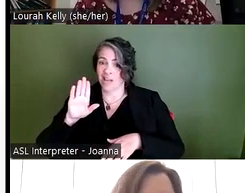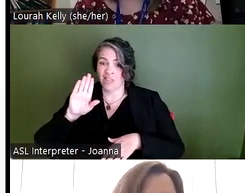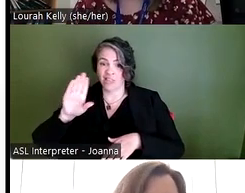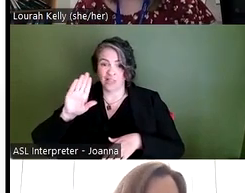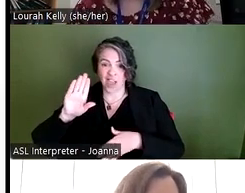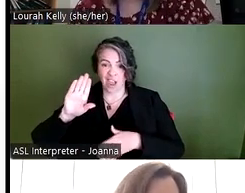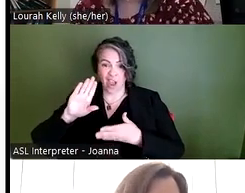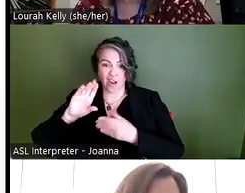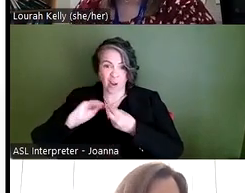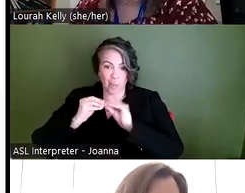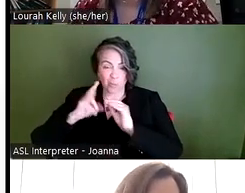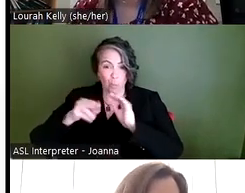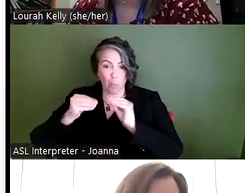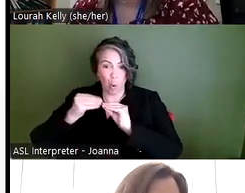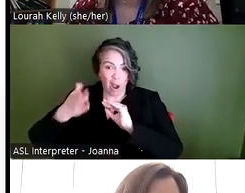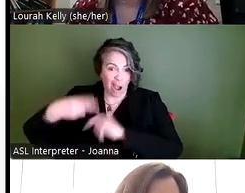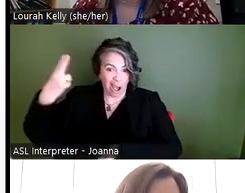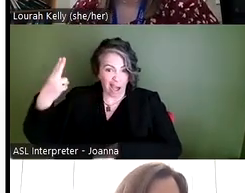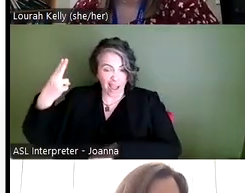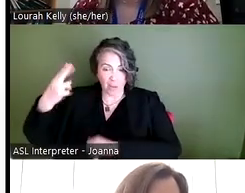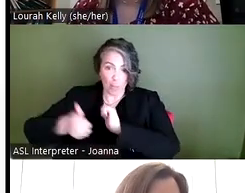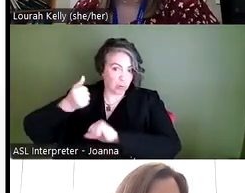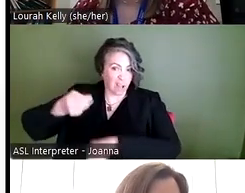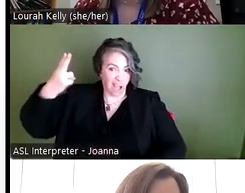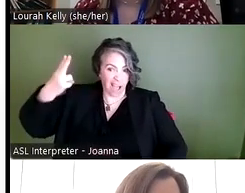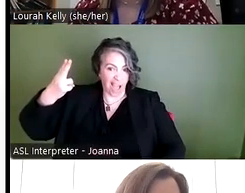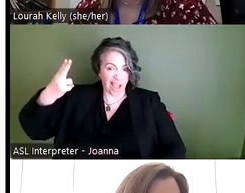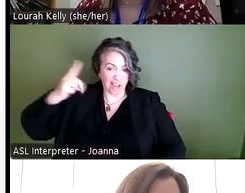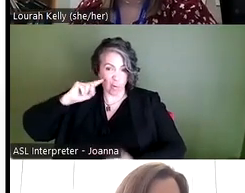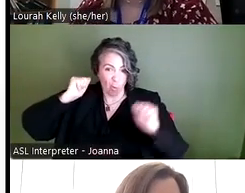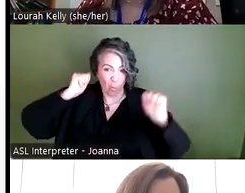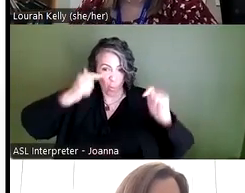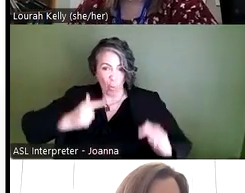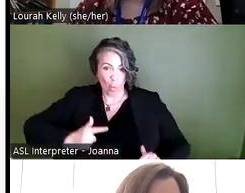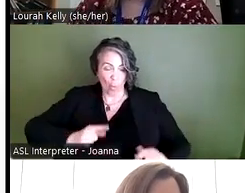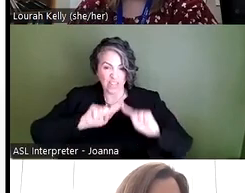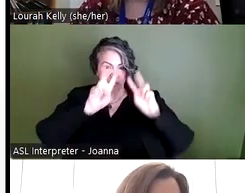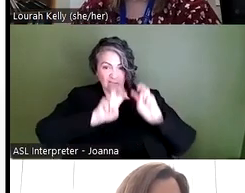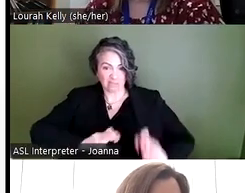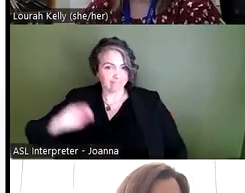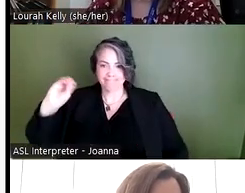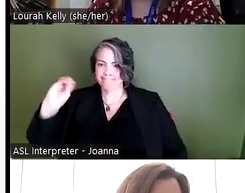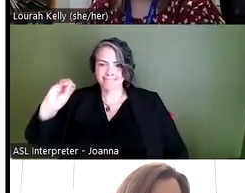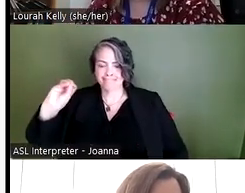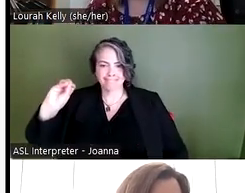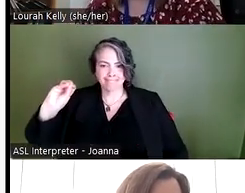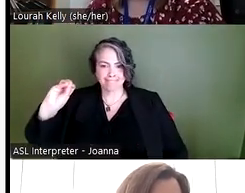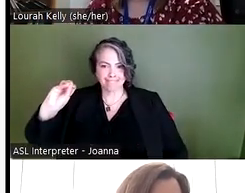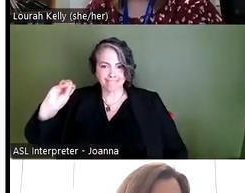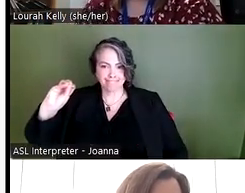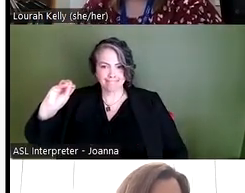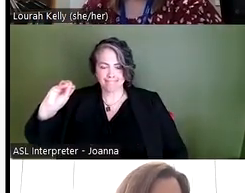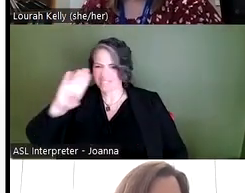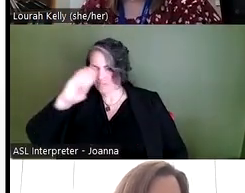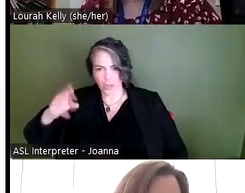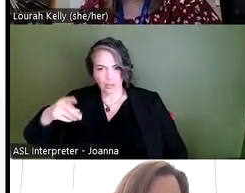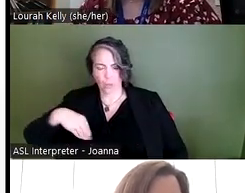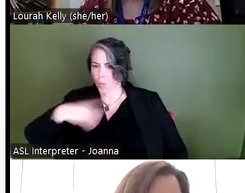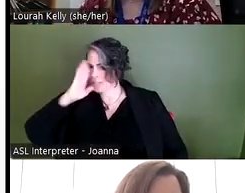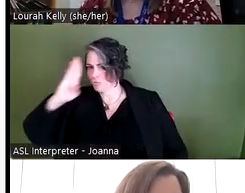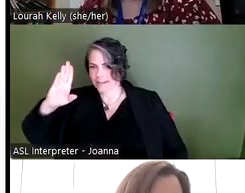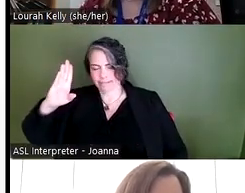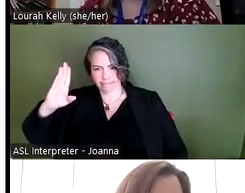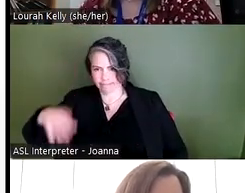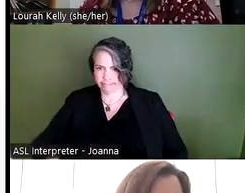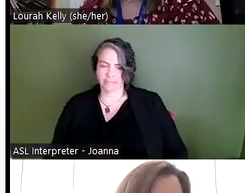we ran. So what does all of this mean? It means that we should direct suicide